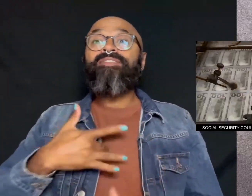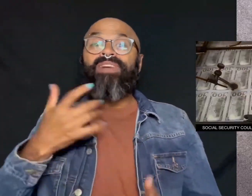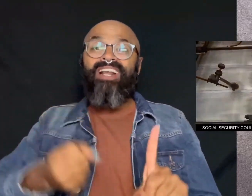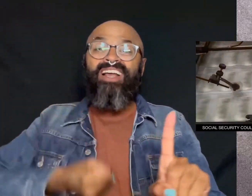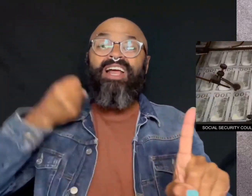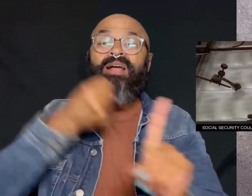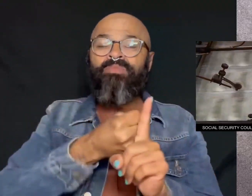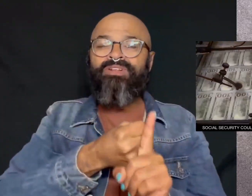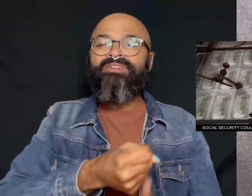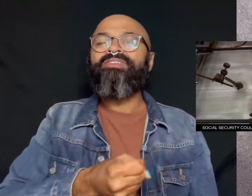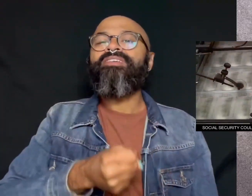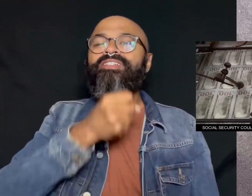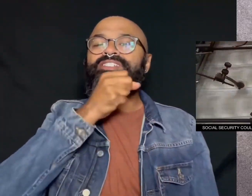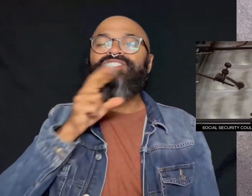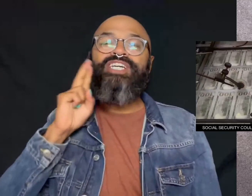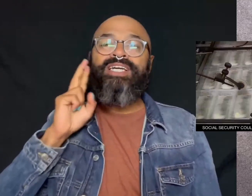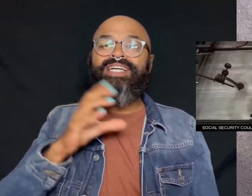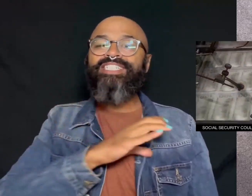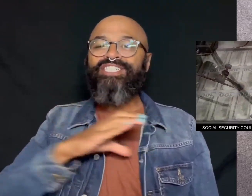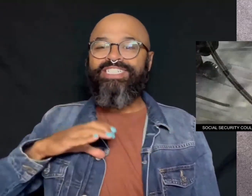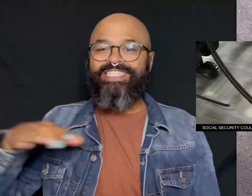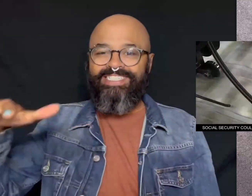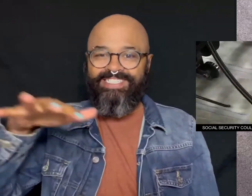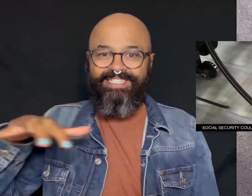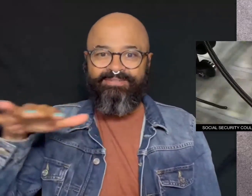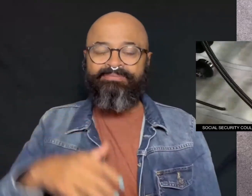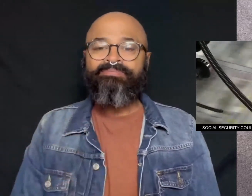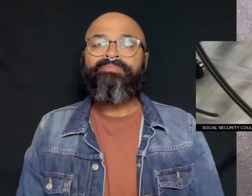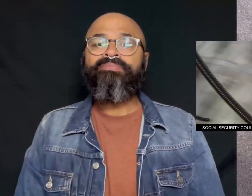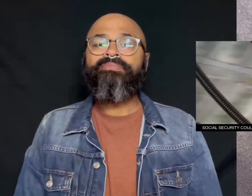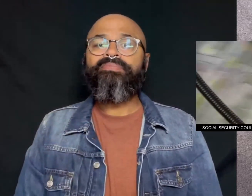senior citizens could be among the first to feel the impact.